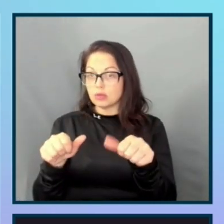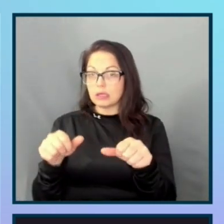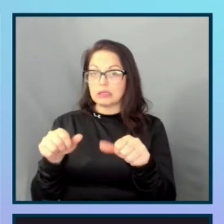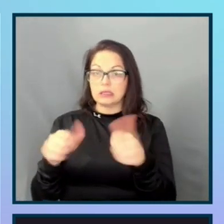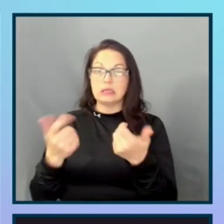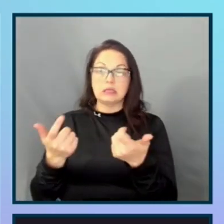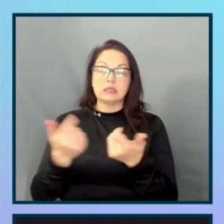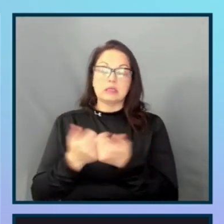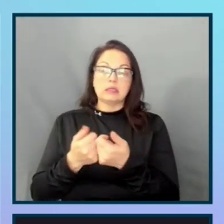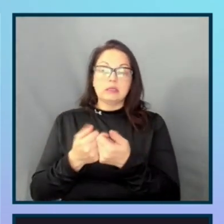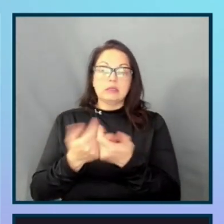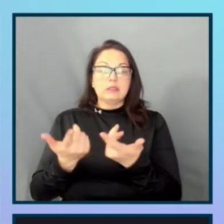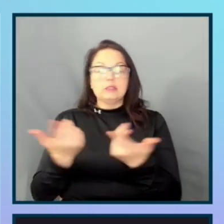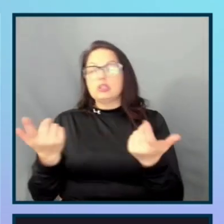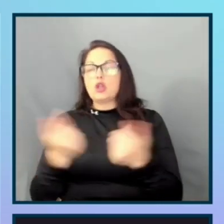inaccessible products and solutions.